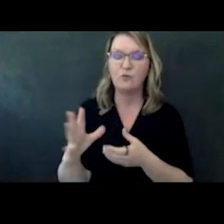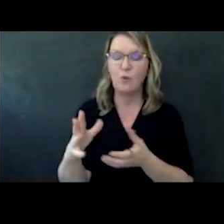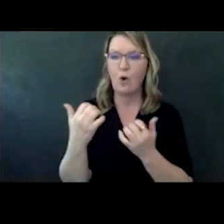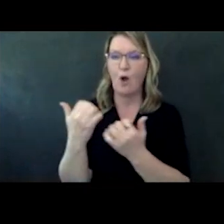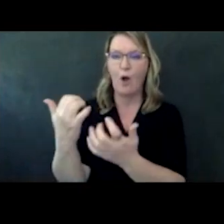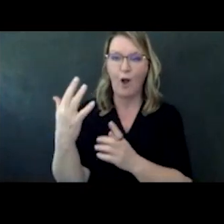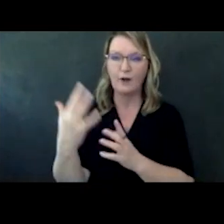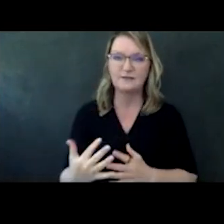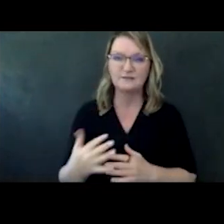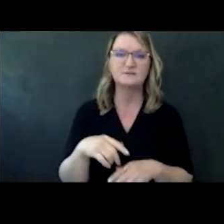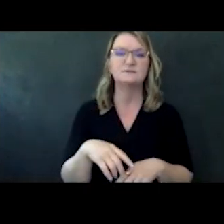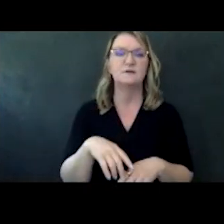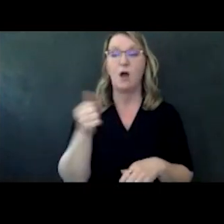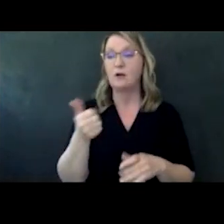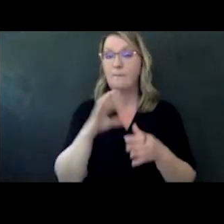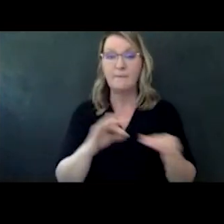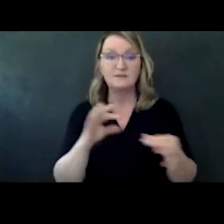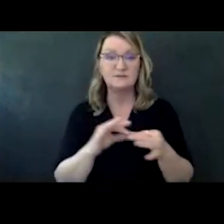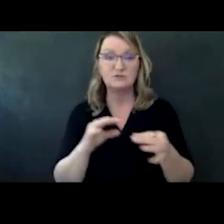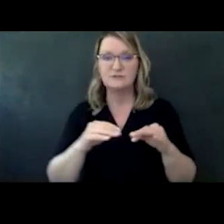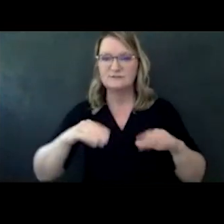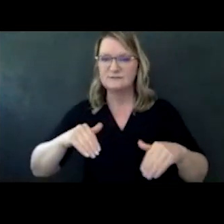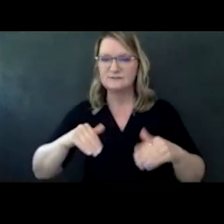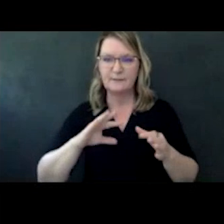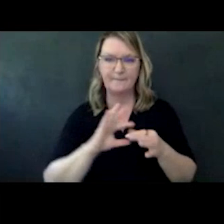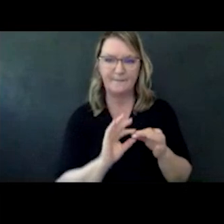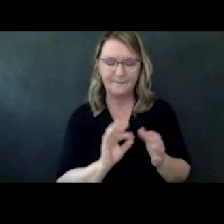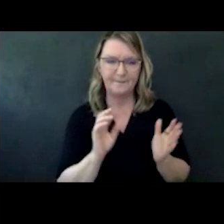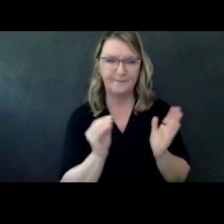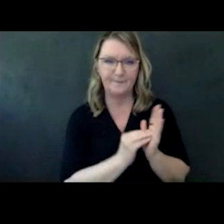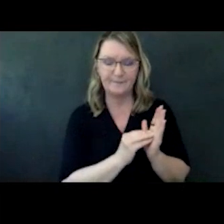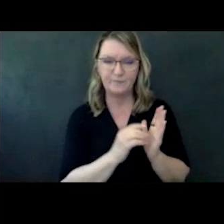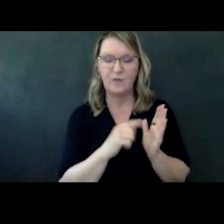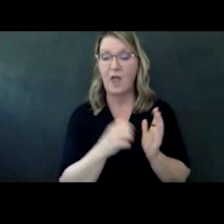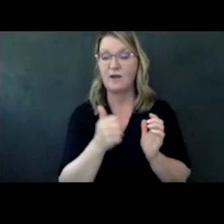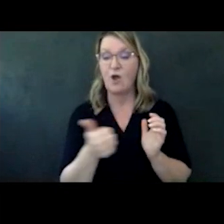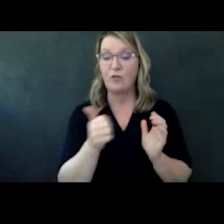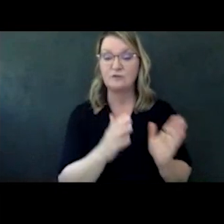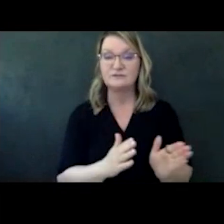that you haven't covered yet? What tactics do you want to prioritize now to make future